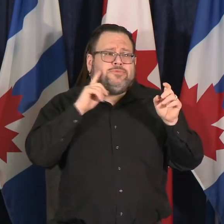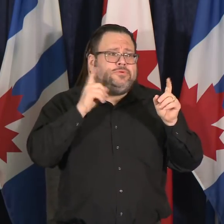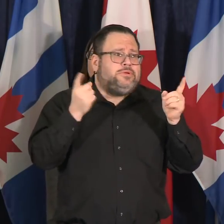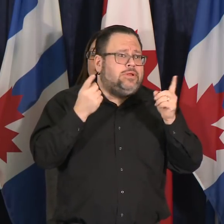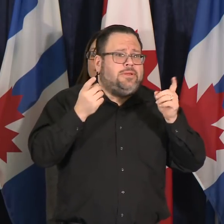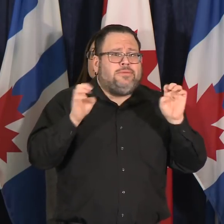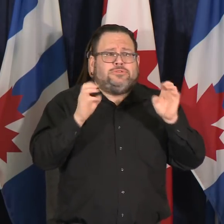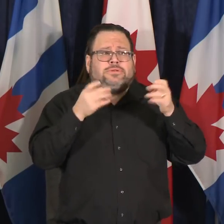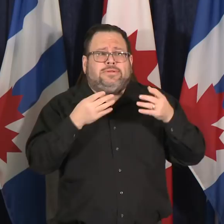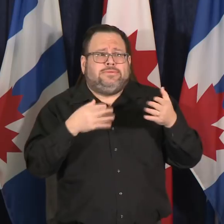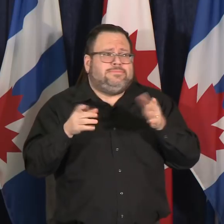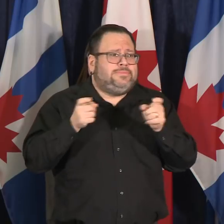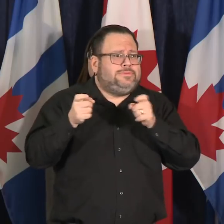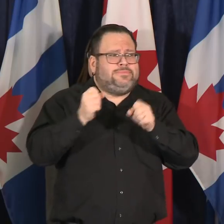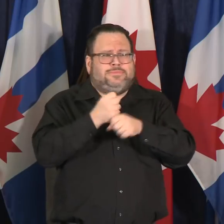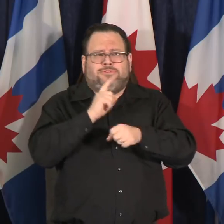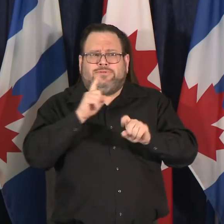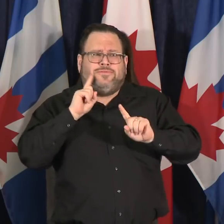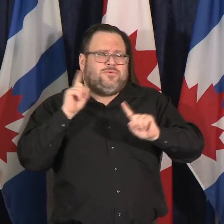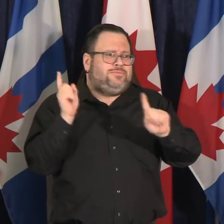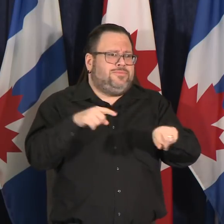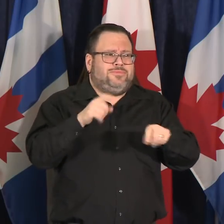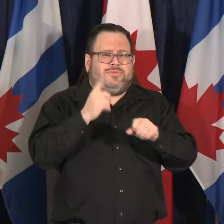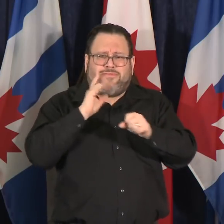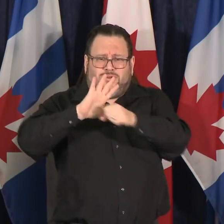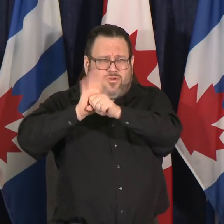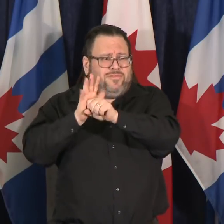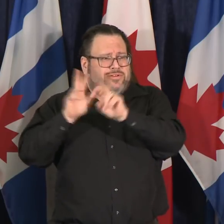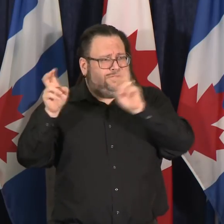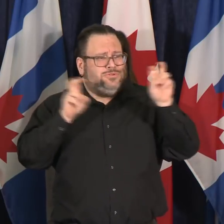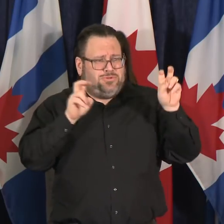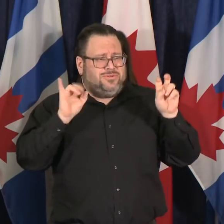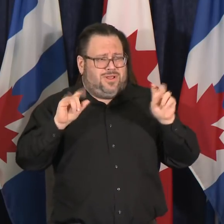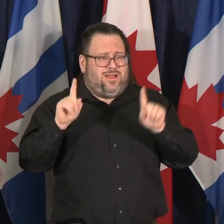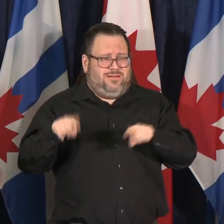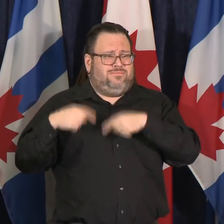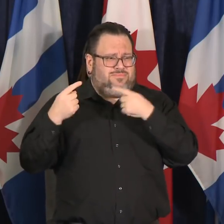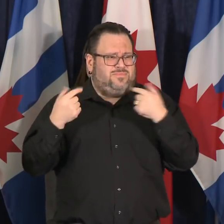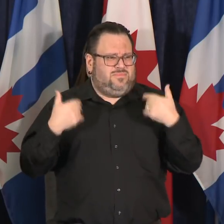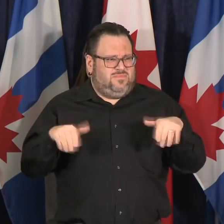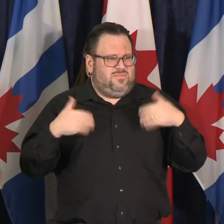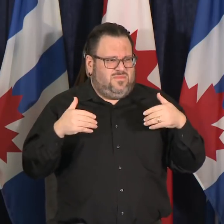response to kovat 19 since this virus became a global concern and I continue